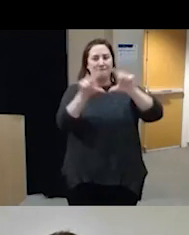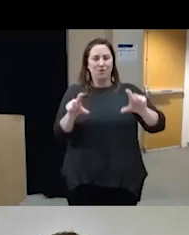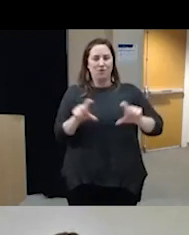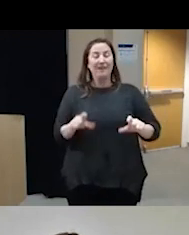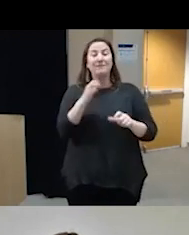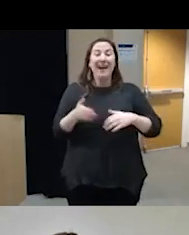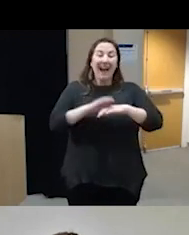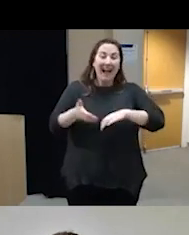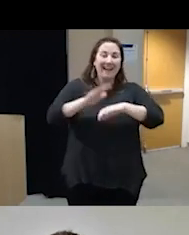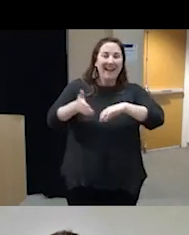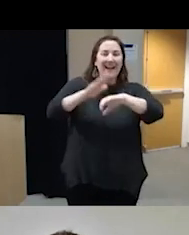the more precise your model will be